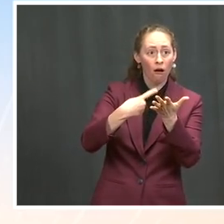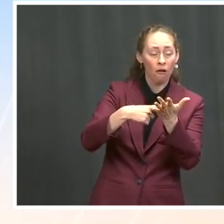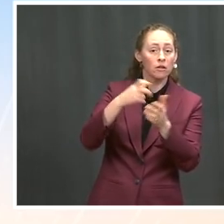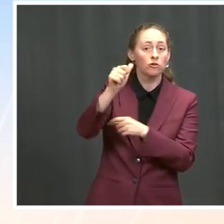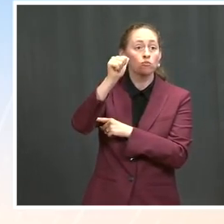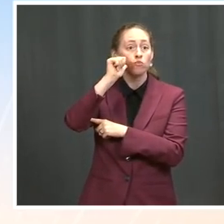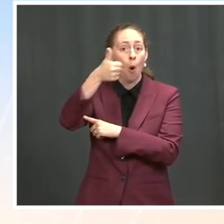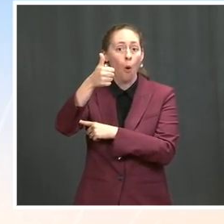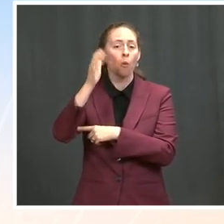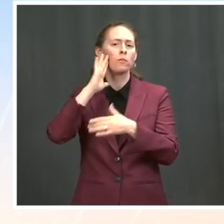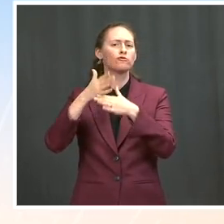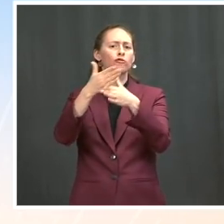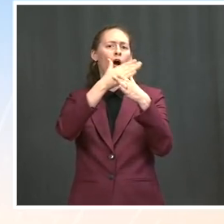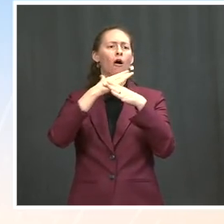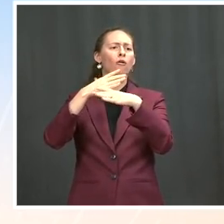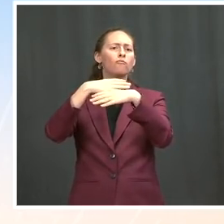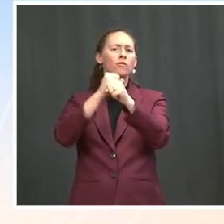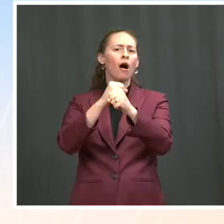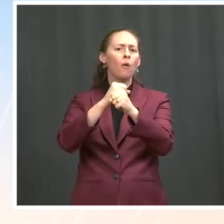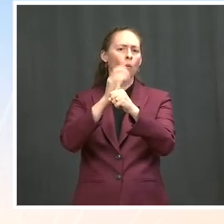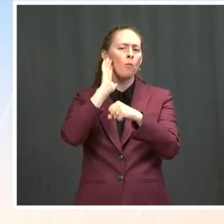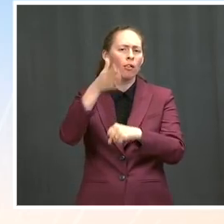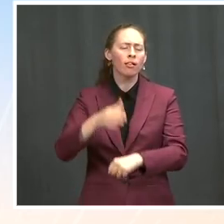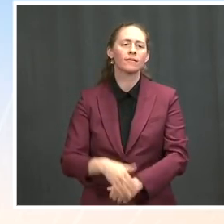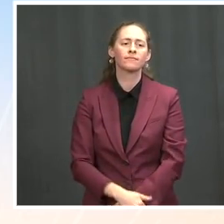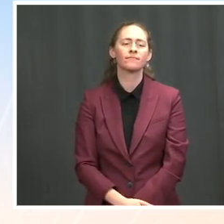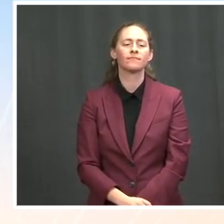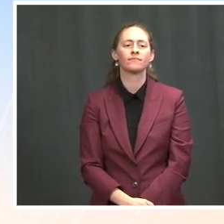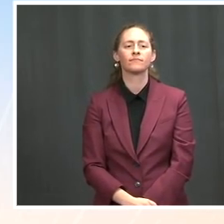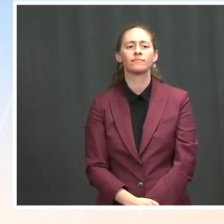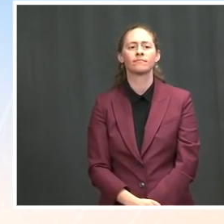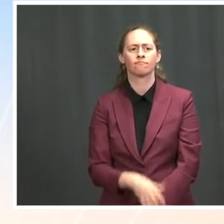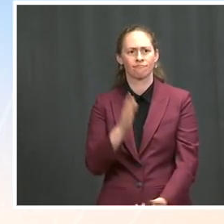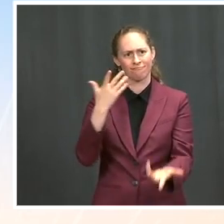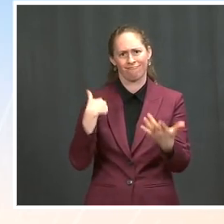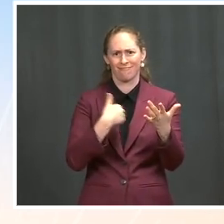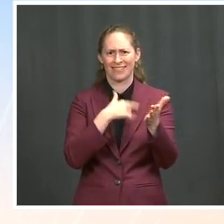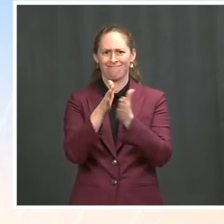provide information to all of you. And we're eager to get those continued. The Press: Is the White House open